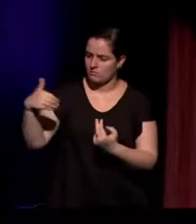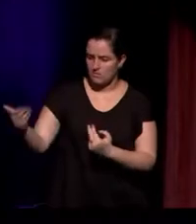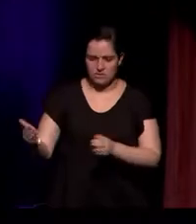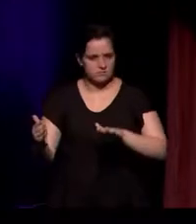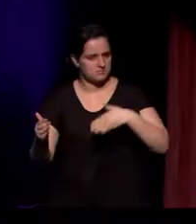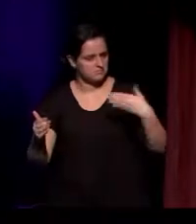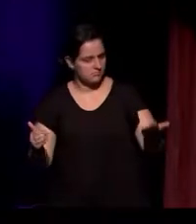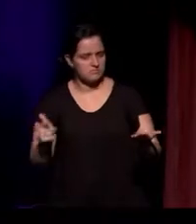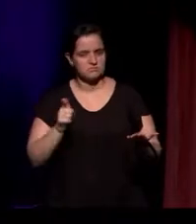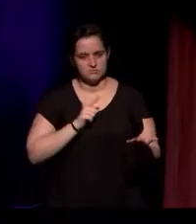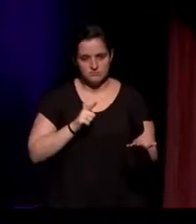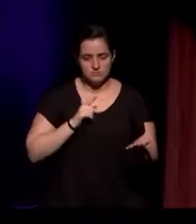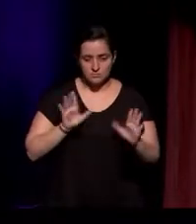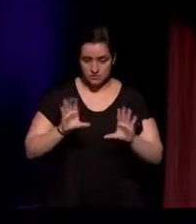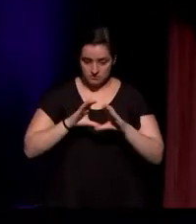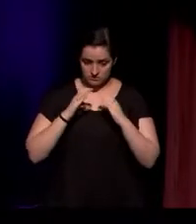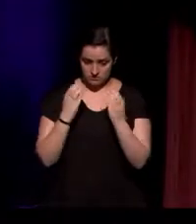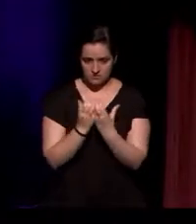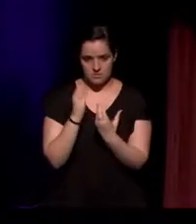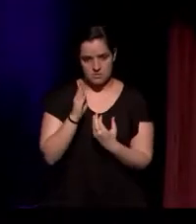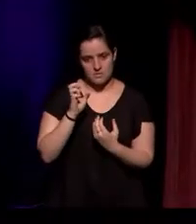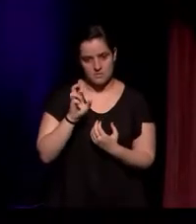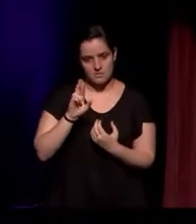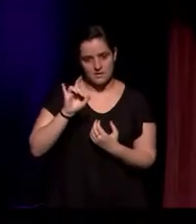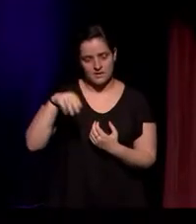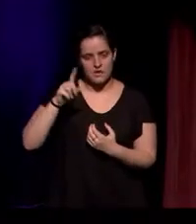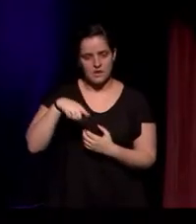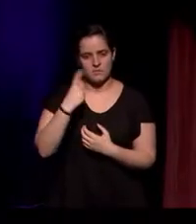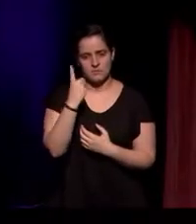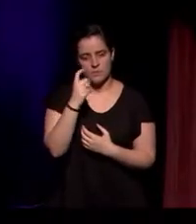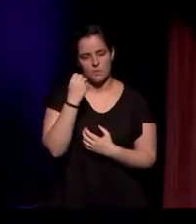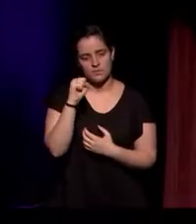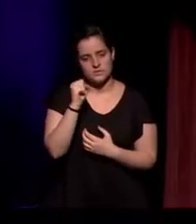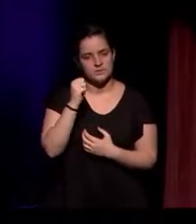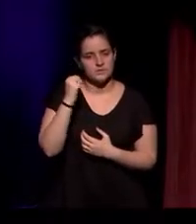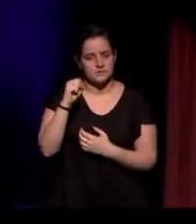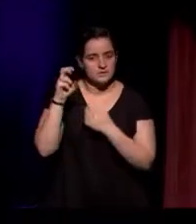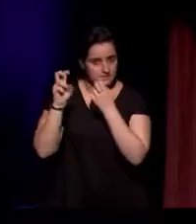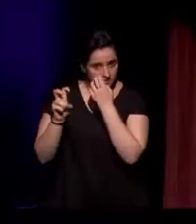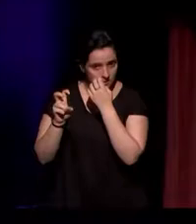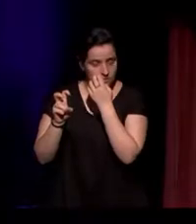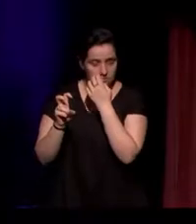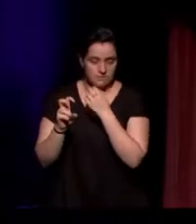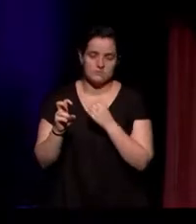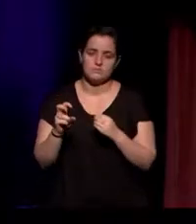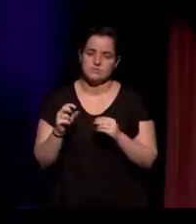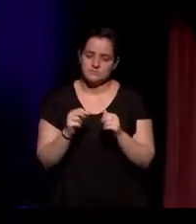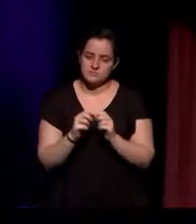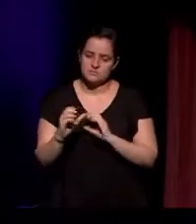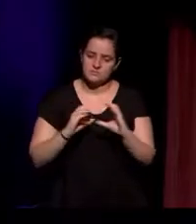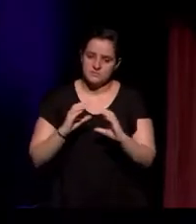because the Berlin Conference, in 1885, was done thus, iron and fire.